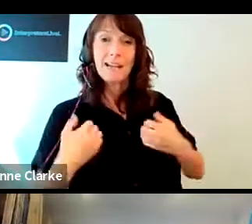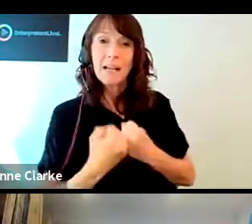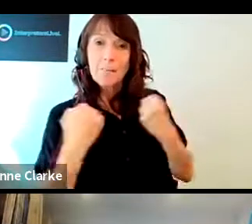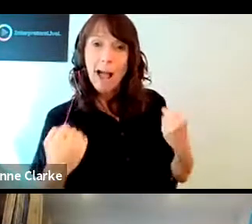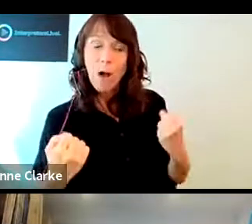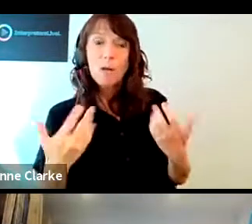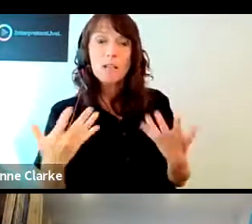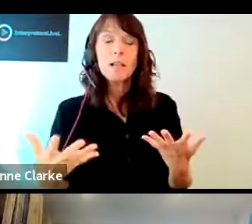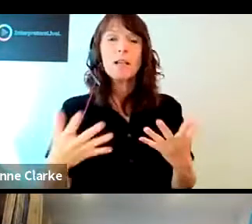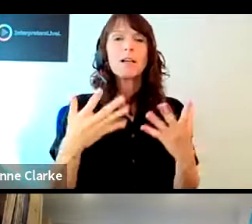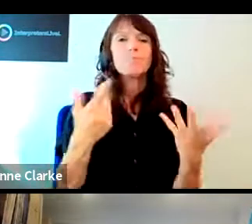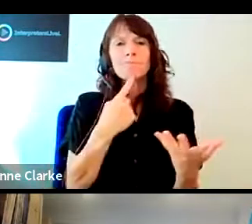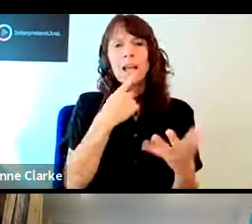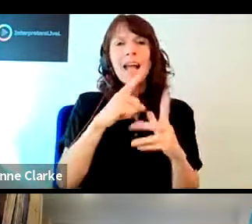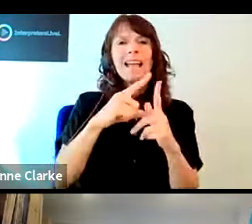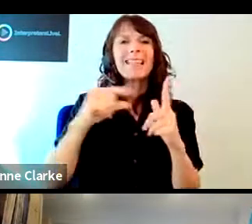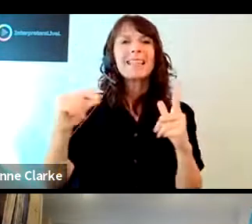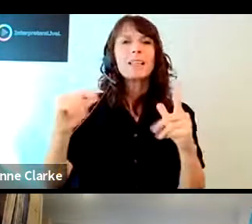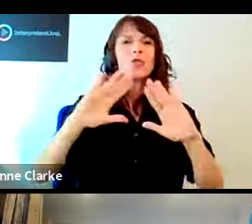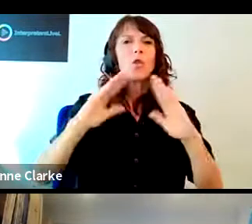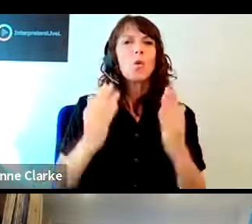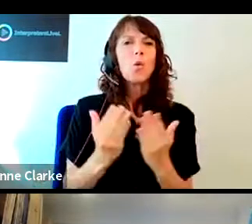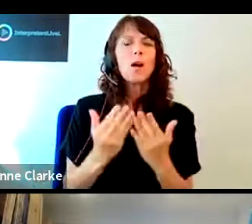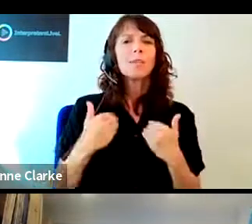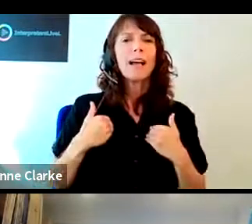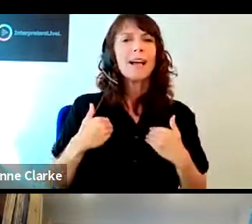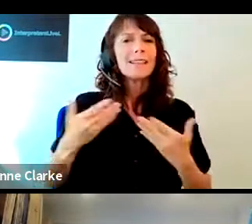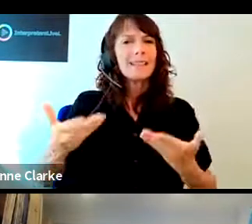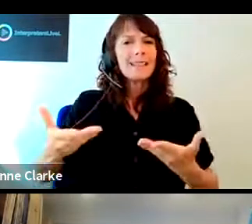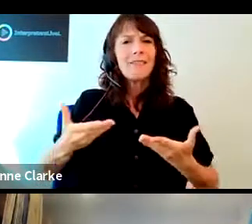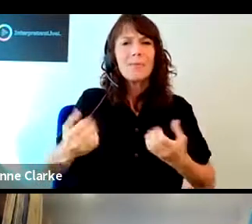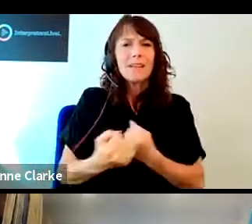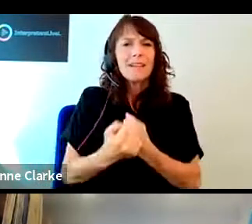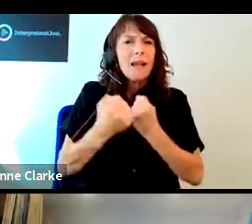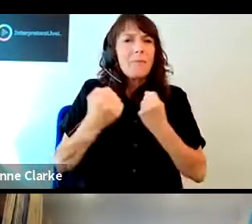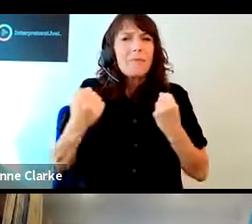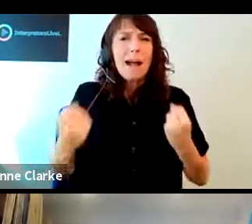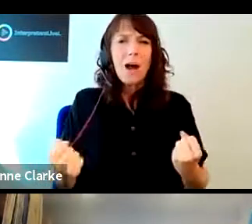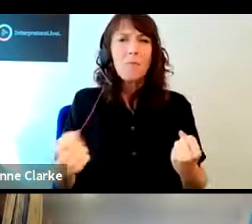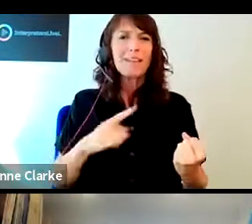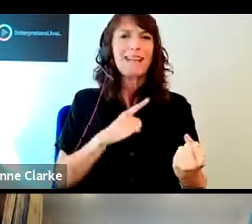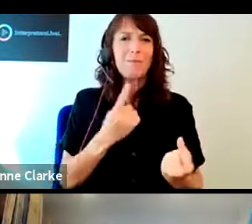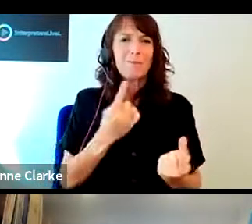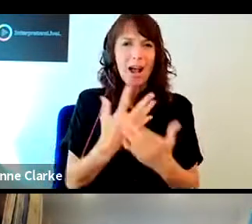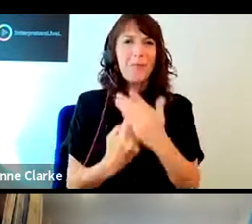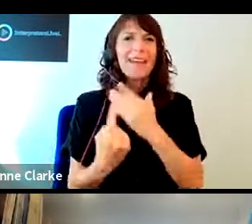digital world has empowered me. I'm independent because of the accessible apps on the accessible